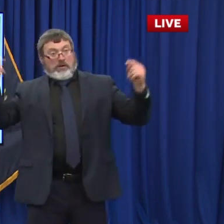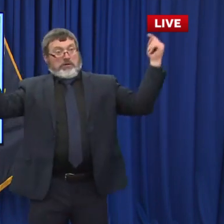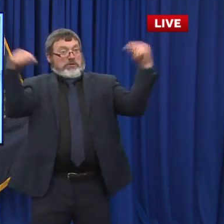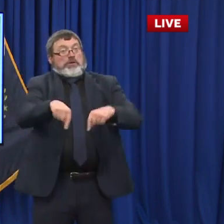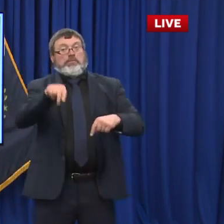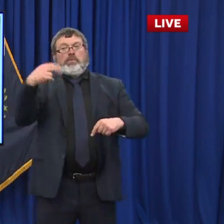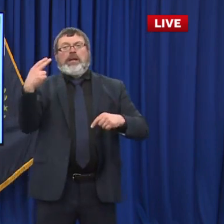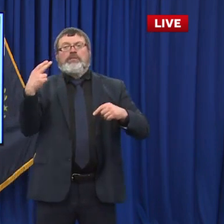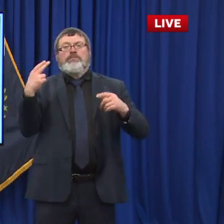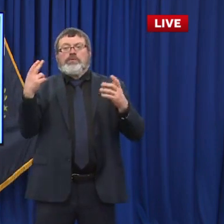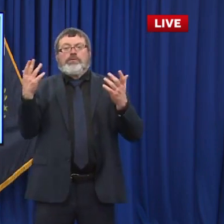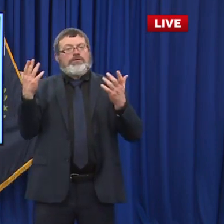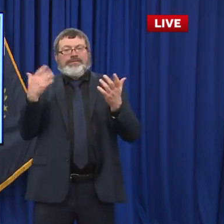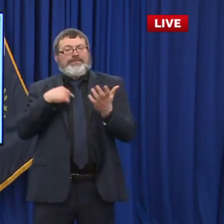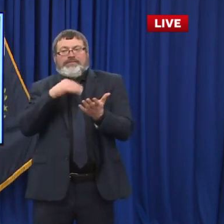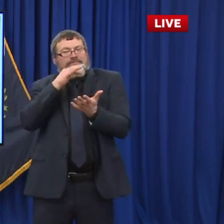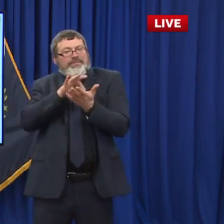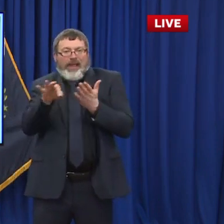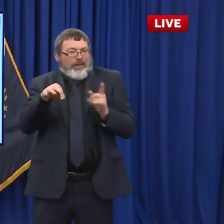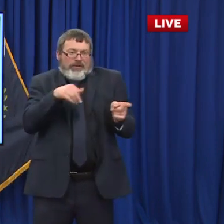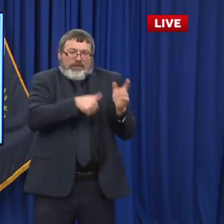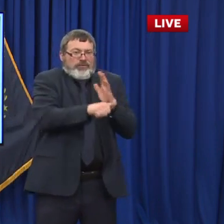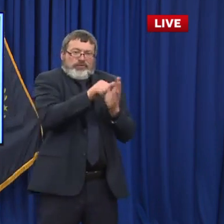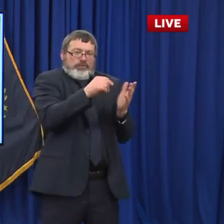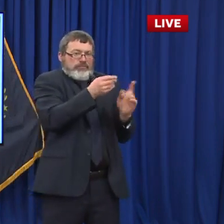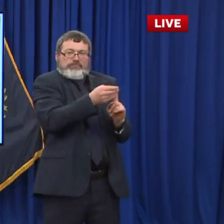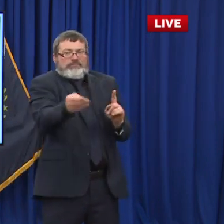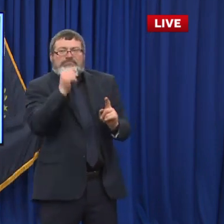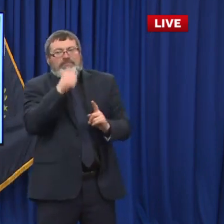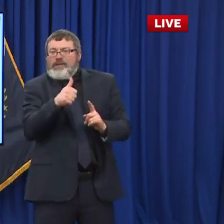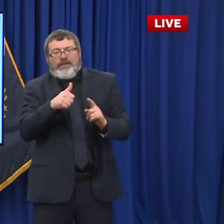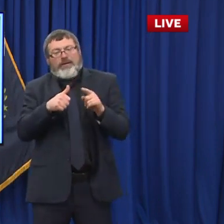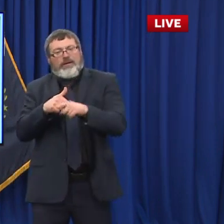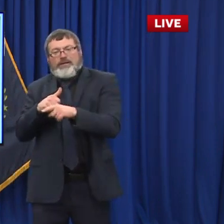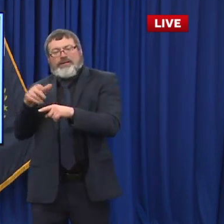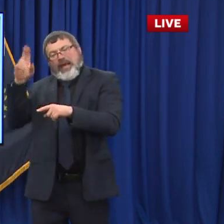AND I’M GETTING THAT I ACTUALLY GOT THAT ONE, RIGHT? OKAY.